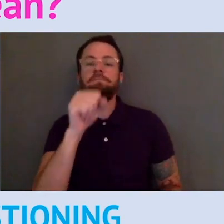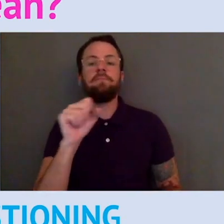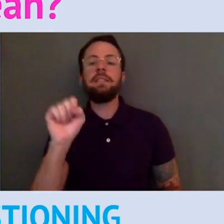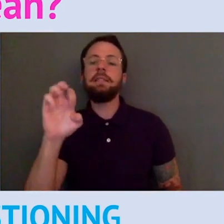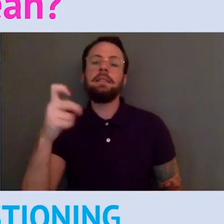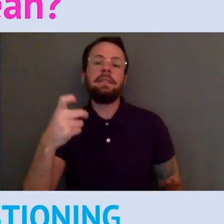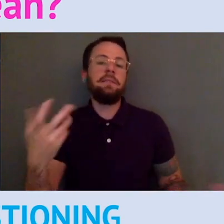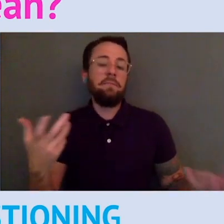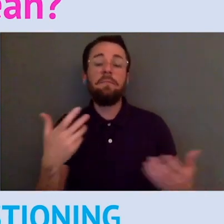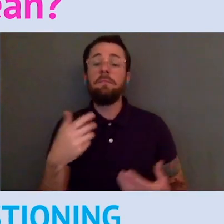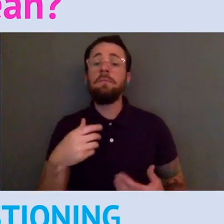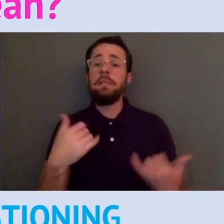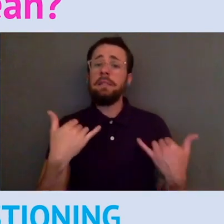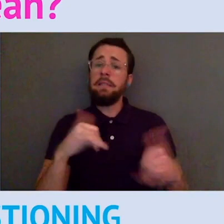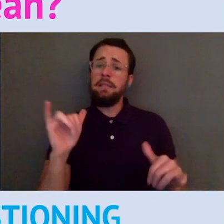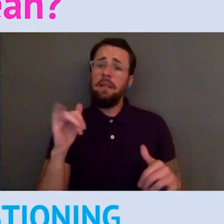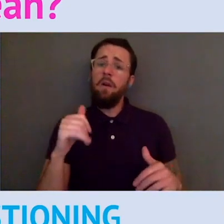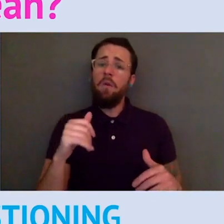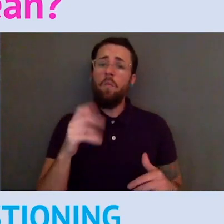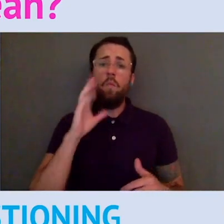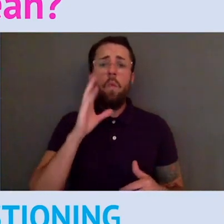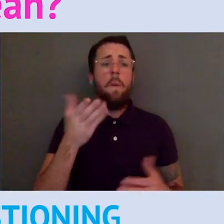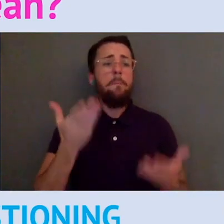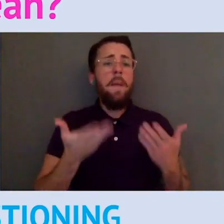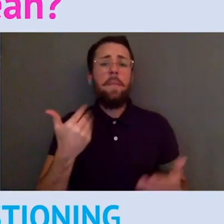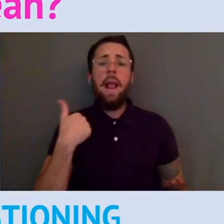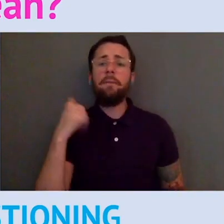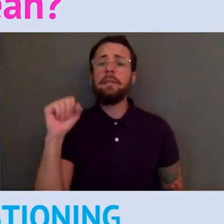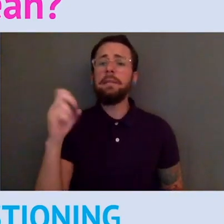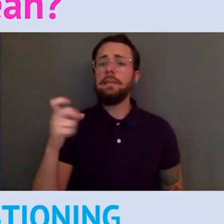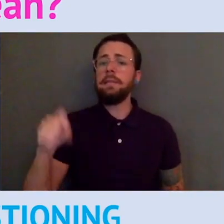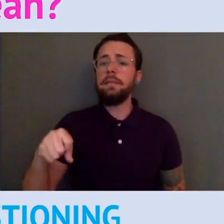This is a person who is really not interested in sex.